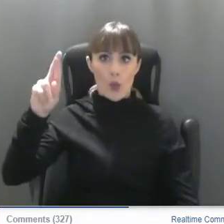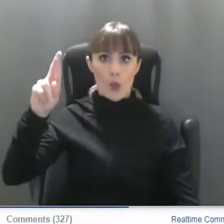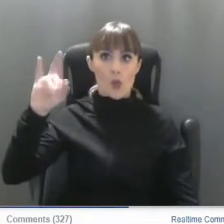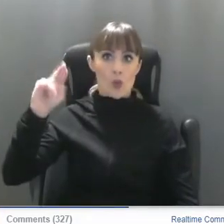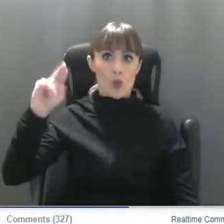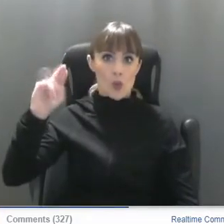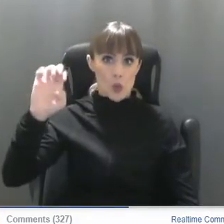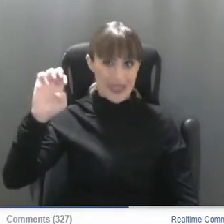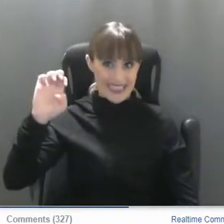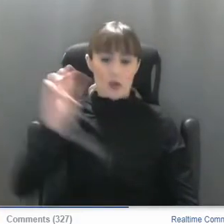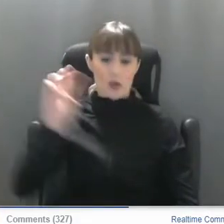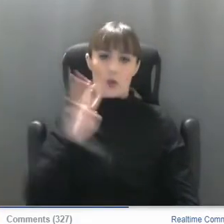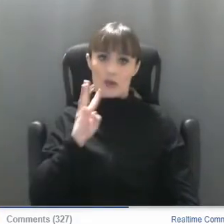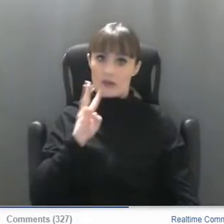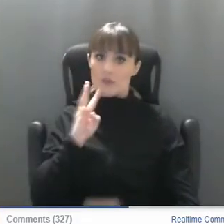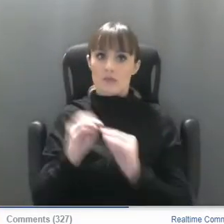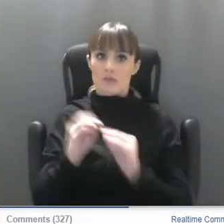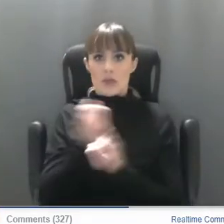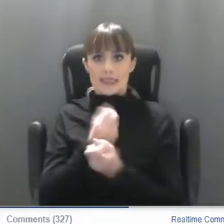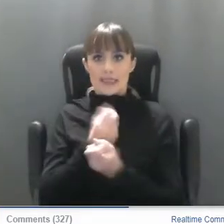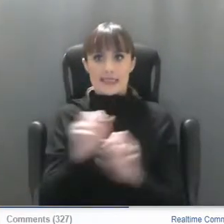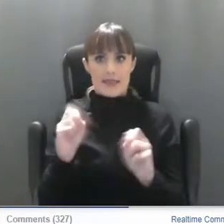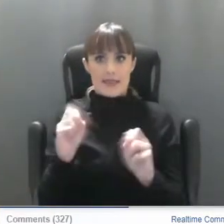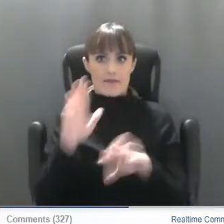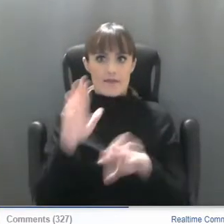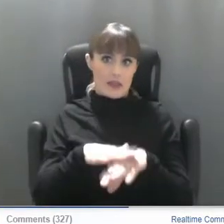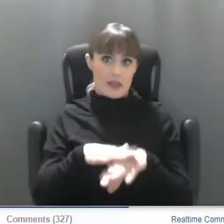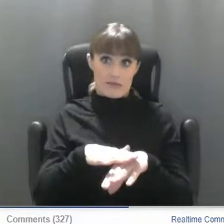without the water, 'cause kids are gonna touch it either way. So you can see